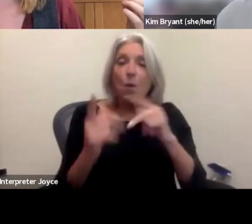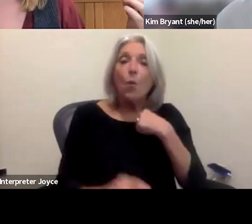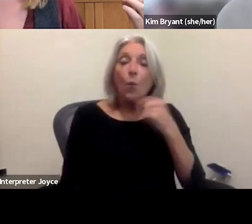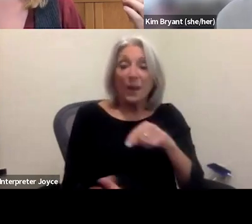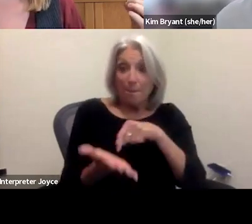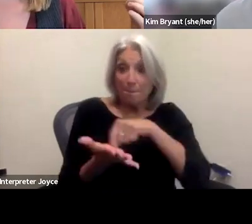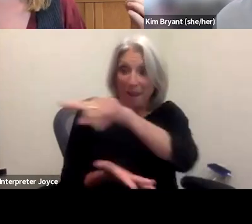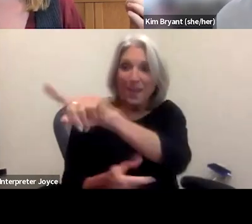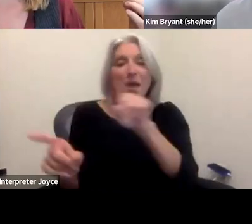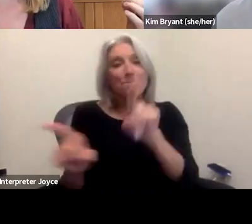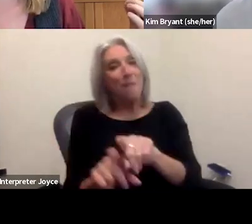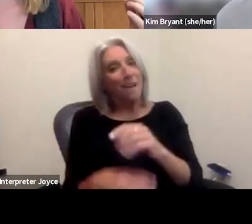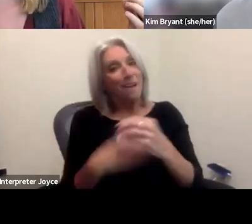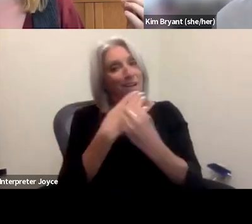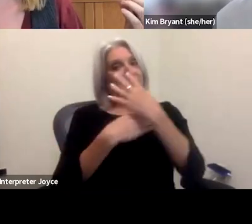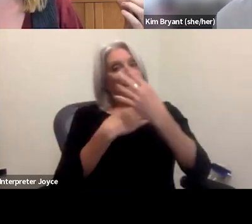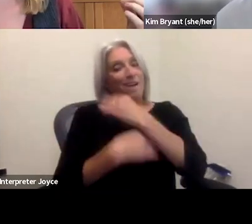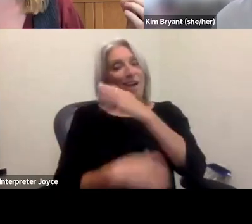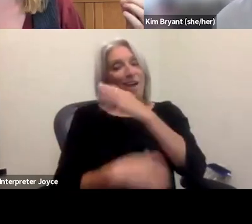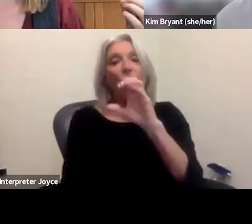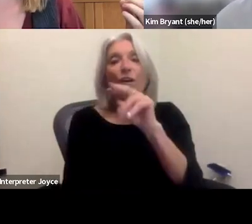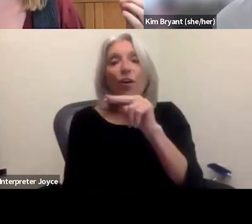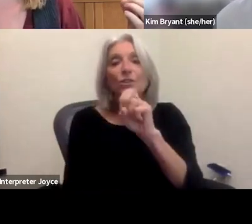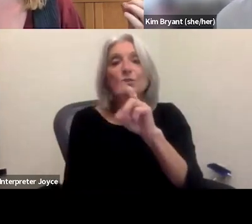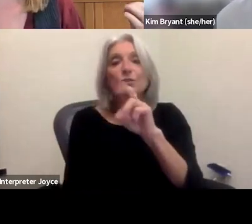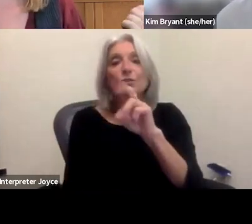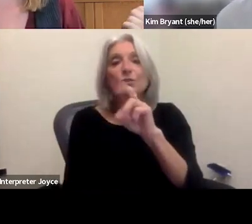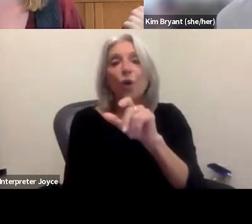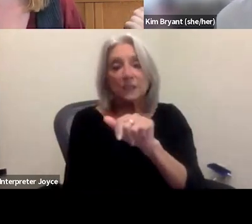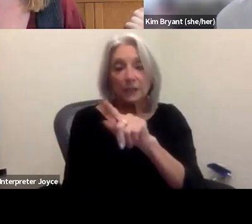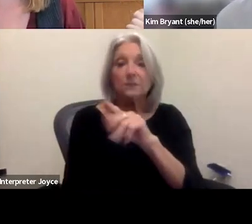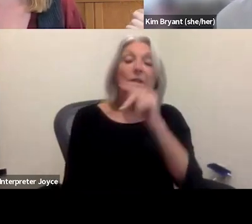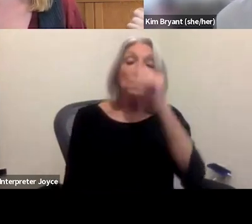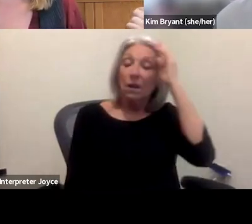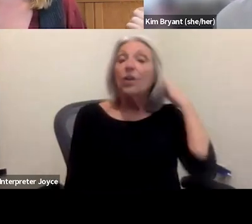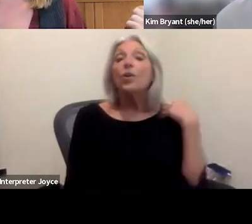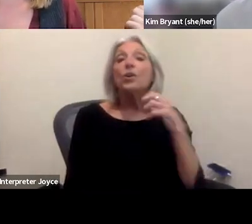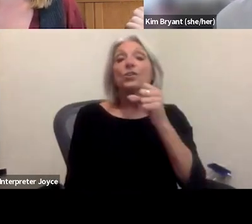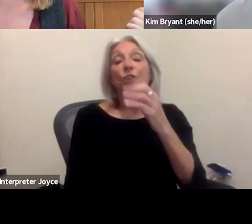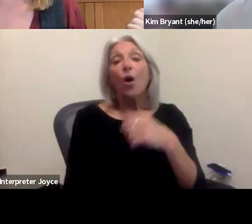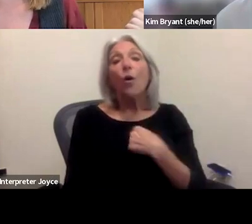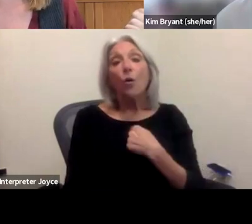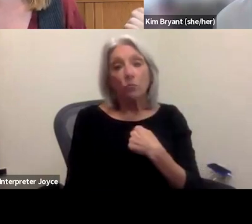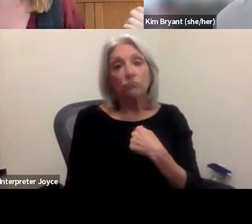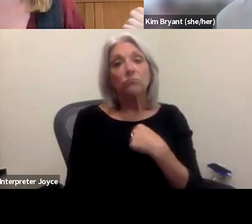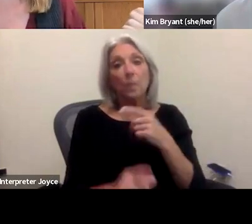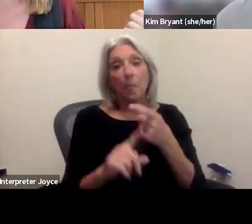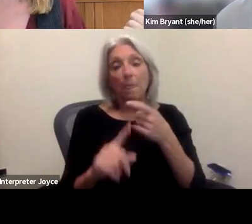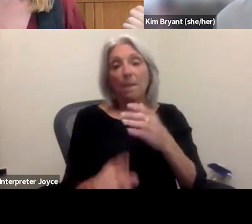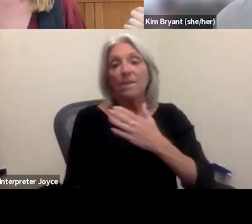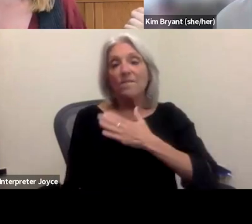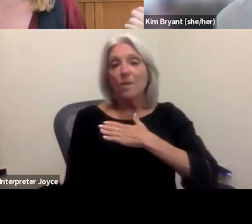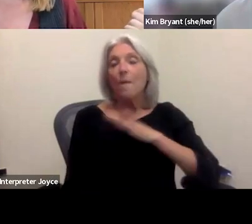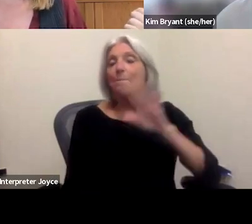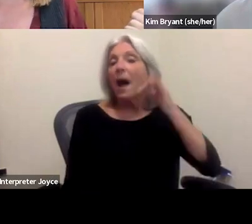to advise on a wide variety of tech projects. So I'll recruit the people from my Appalachian community.